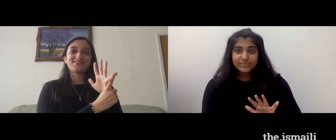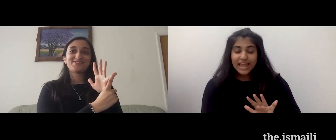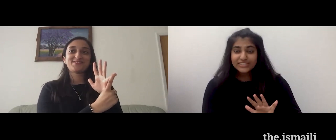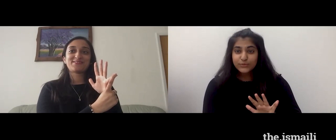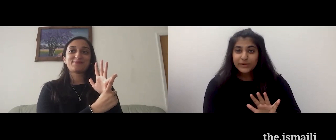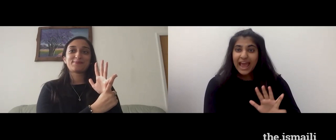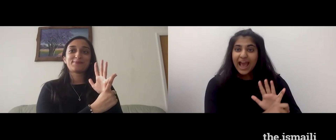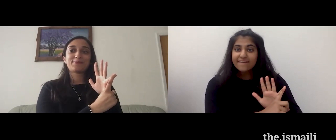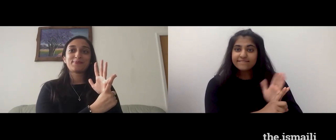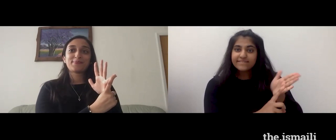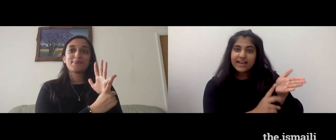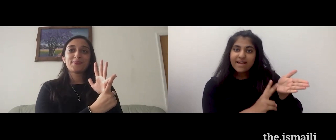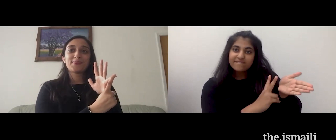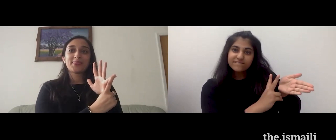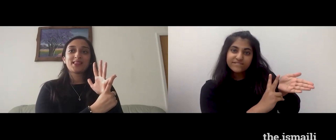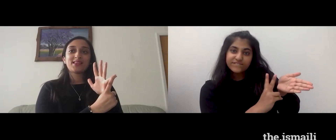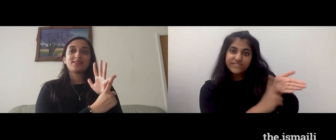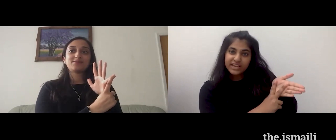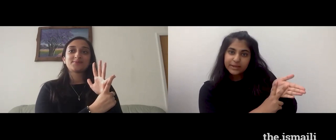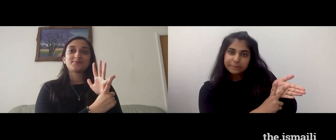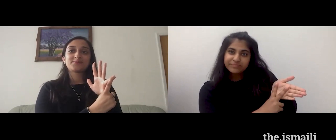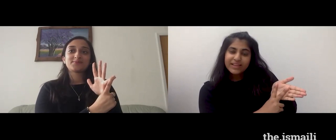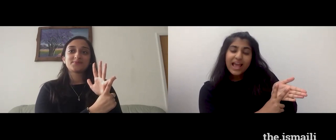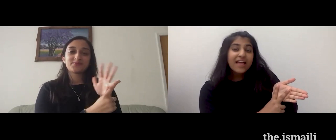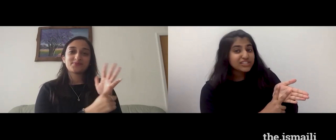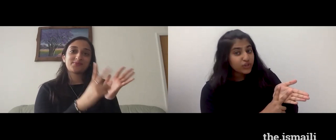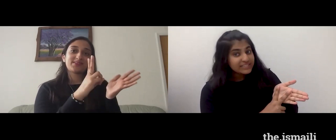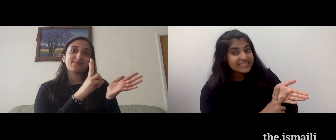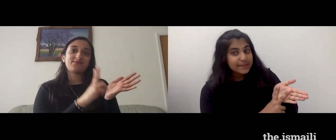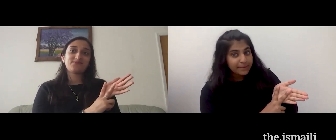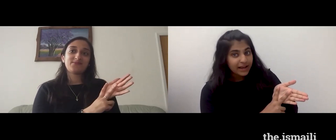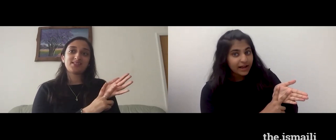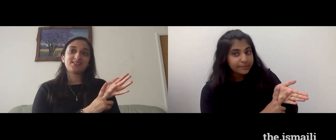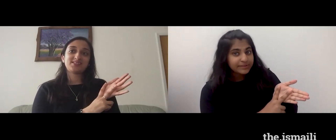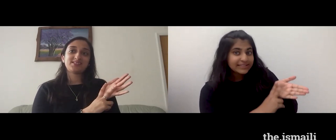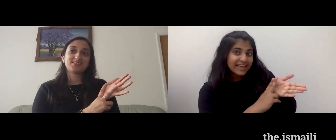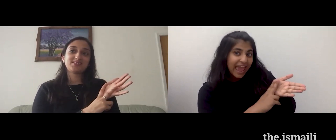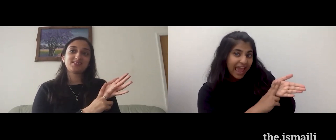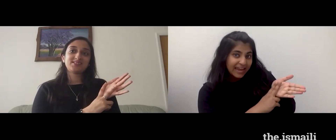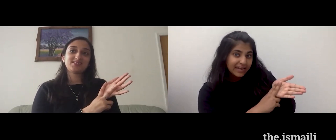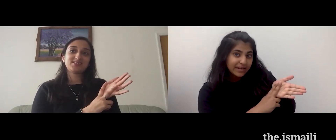Next, we have "V" It looks similar to “N”